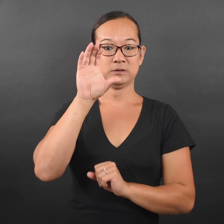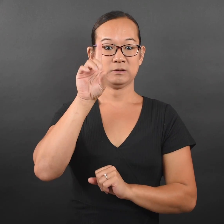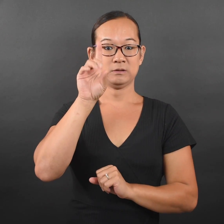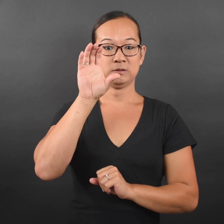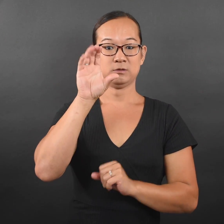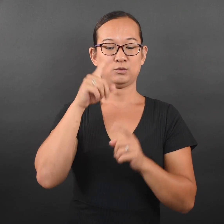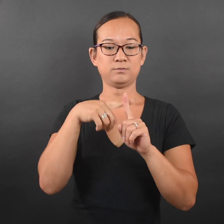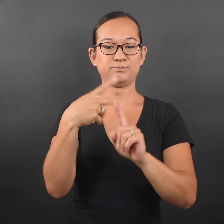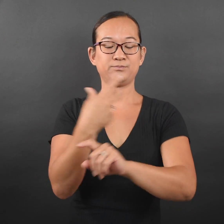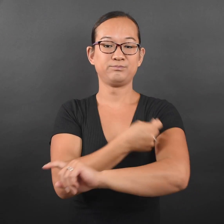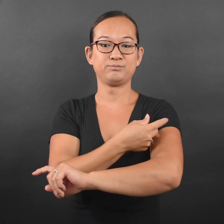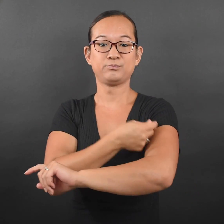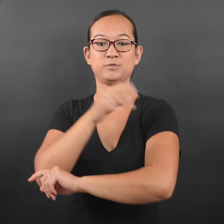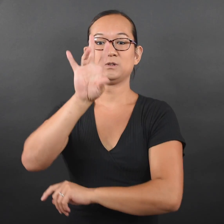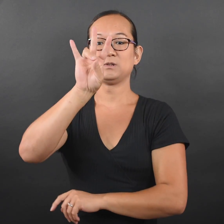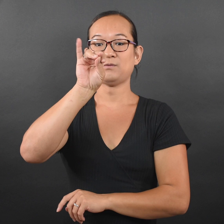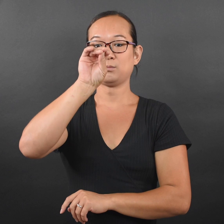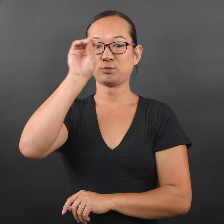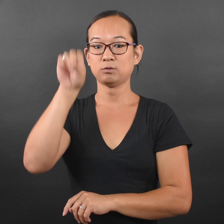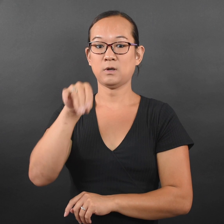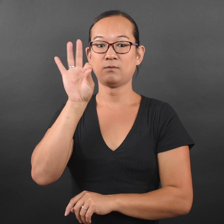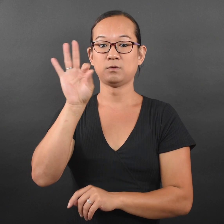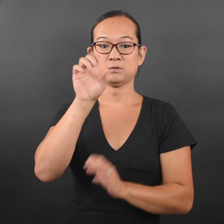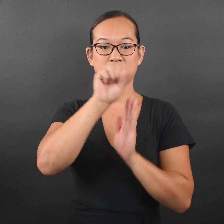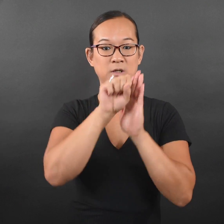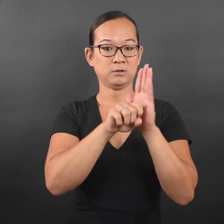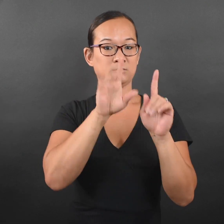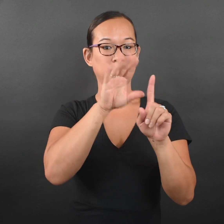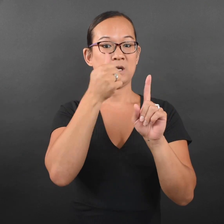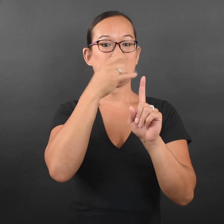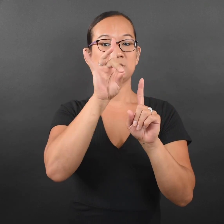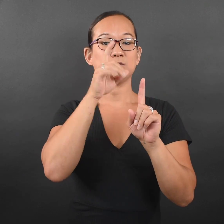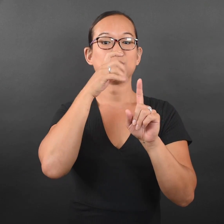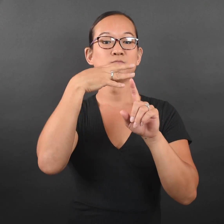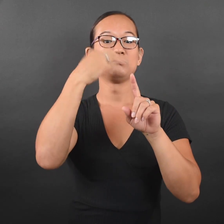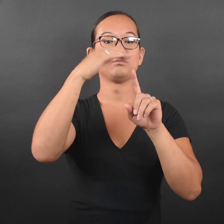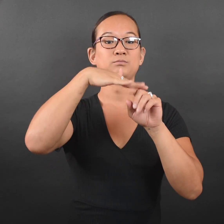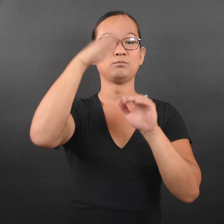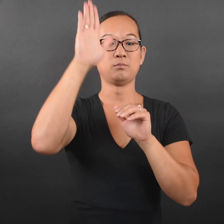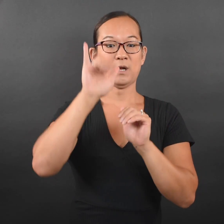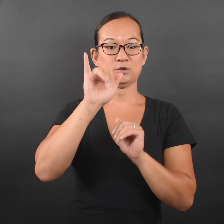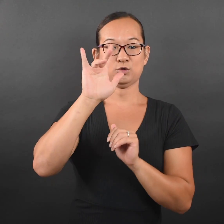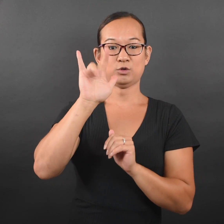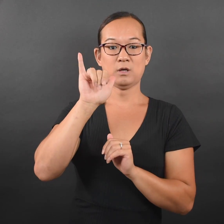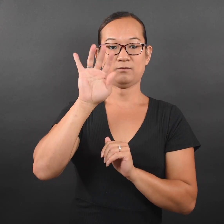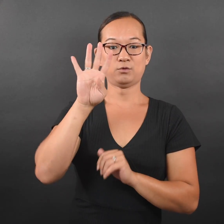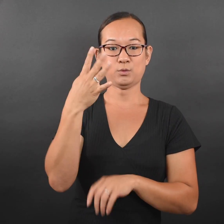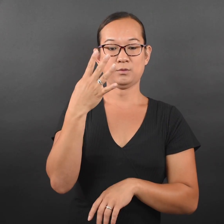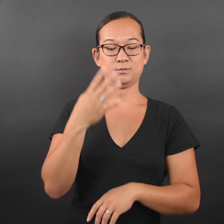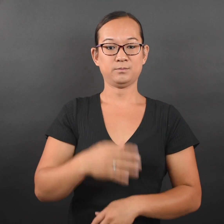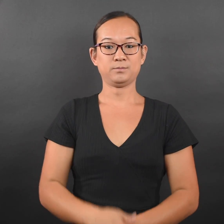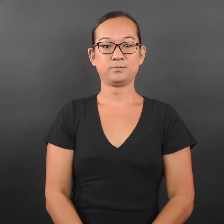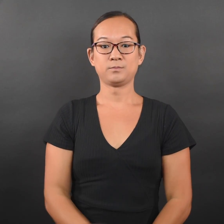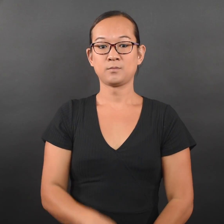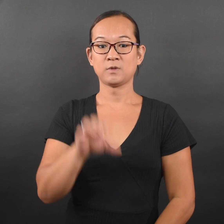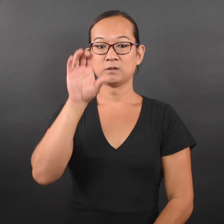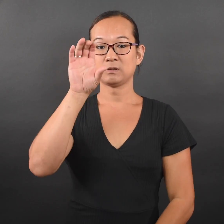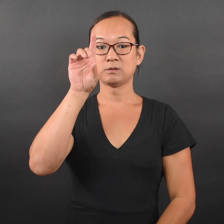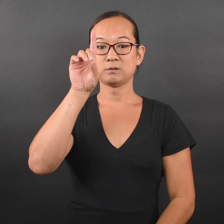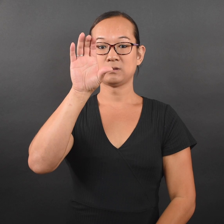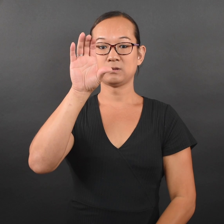Centers for Disease Control (CDC) to vaccinate 70% of the state’s 18-and-older population by July 4.